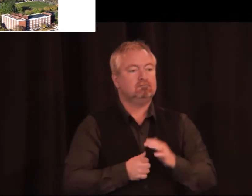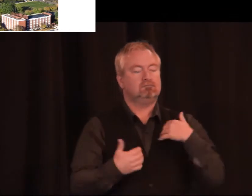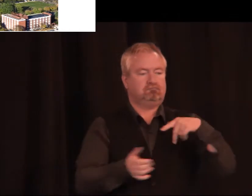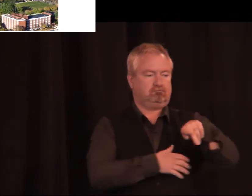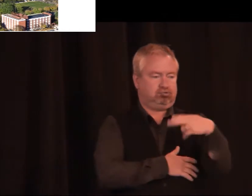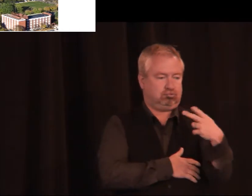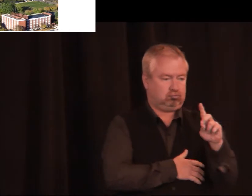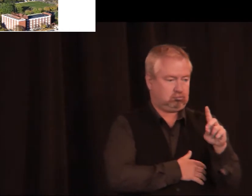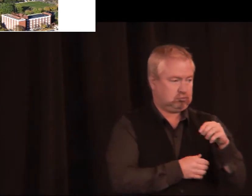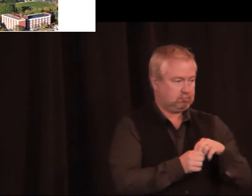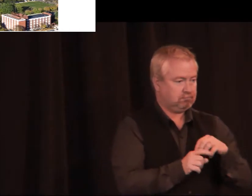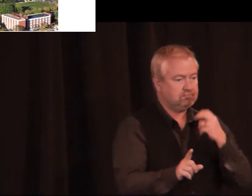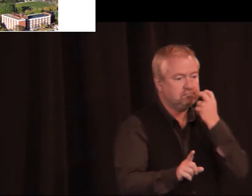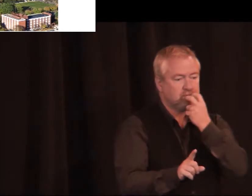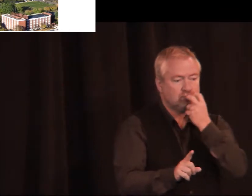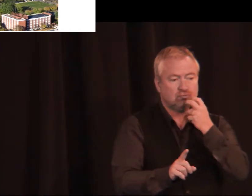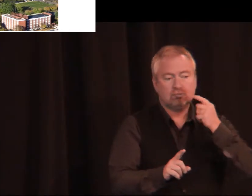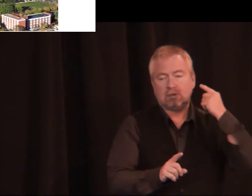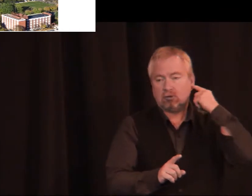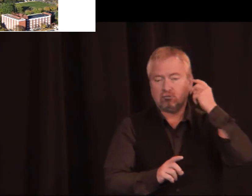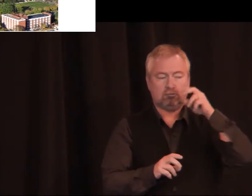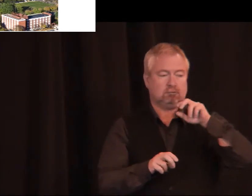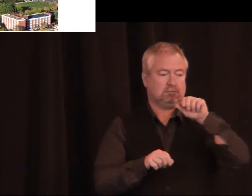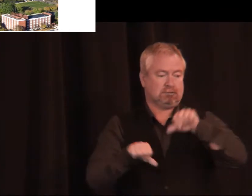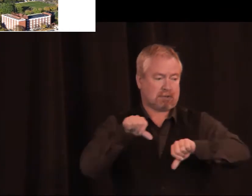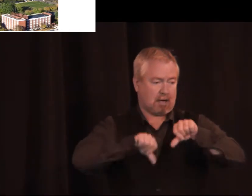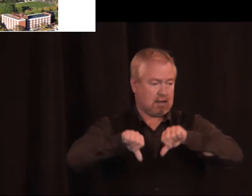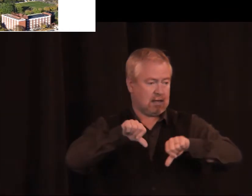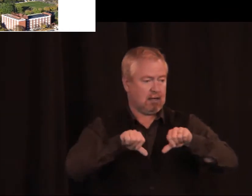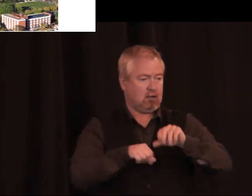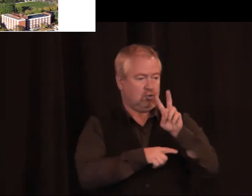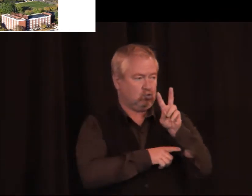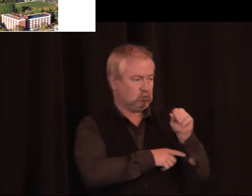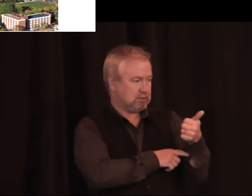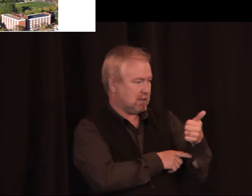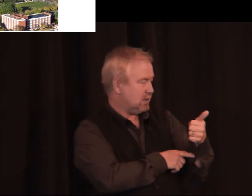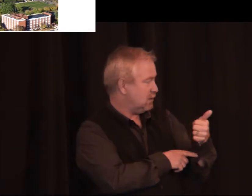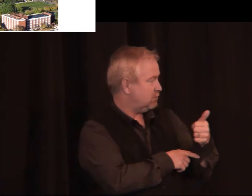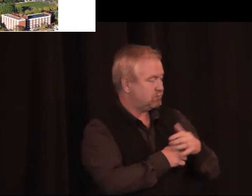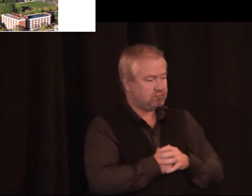in 2010 from the University of Iowa, and I'm currently an assistant professor at Iowa.